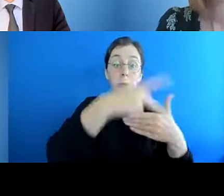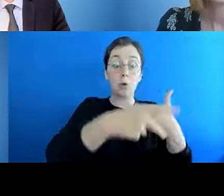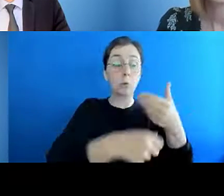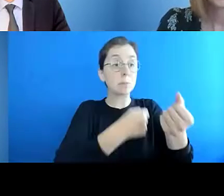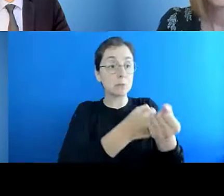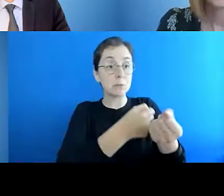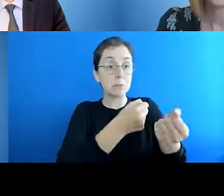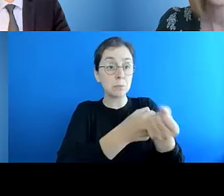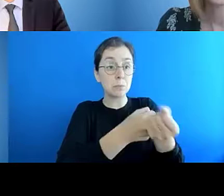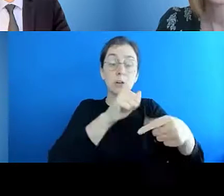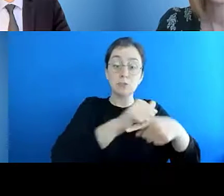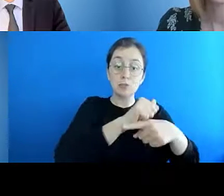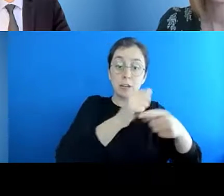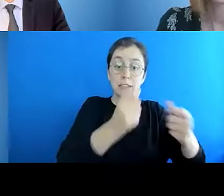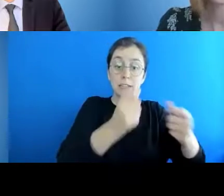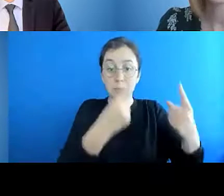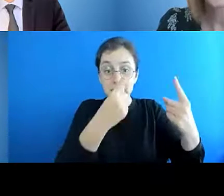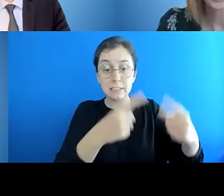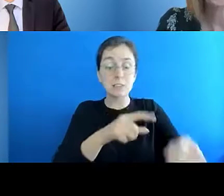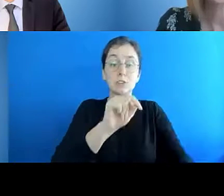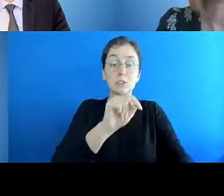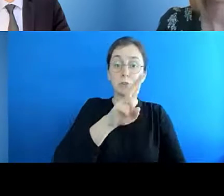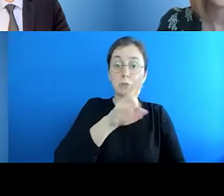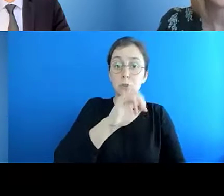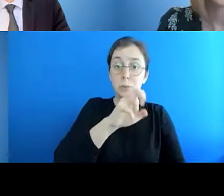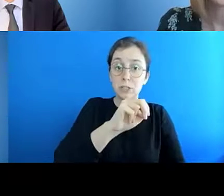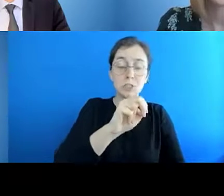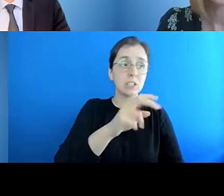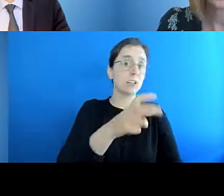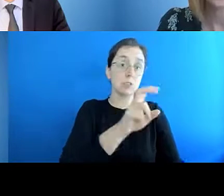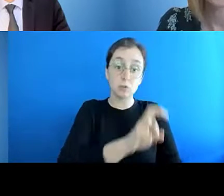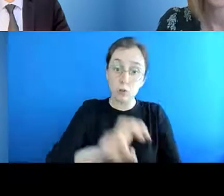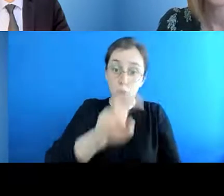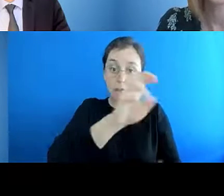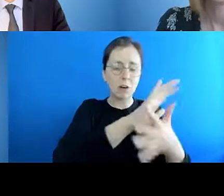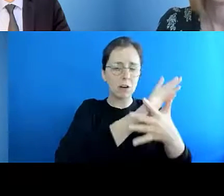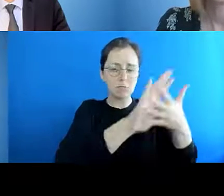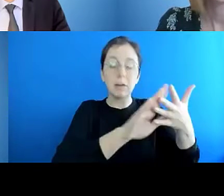training-related expenses, travel, facilities and administrative costs